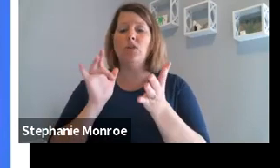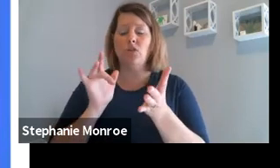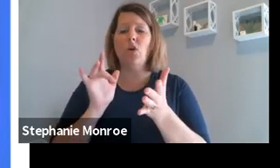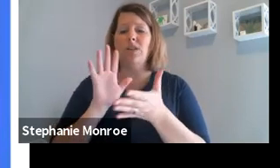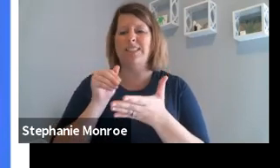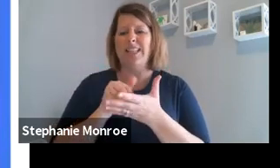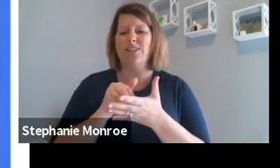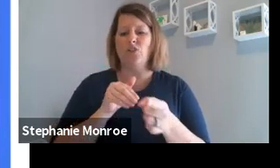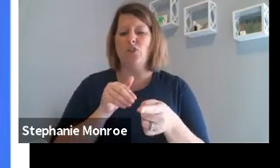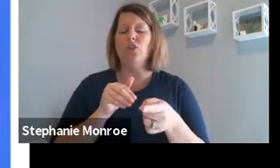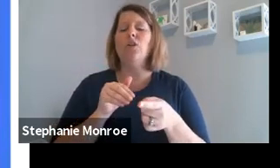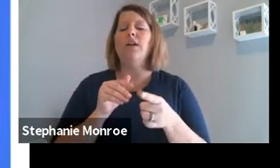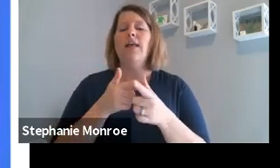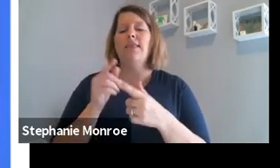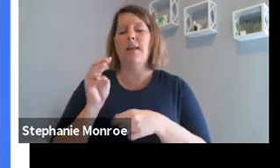for victims of domestic violence.